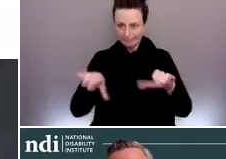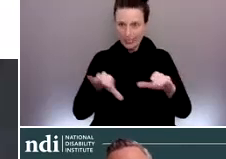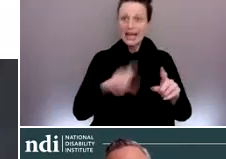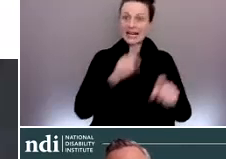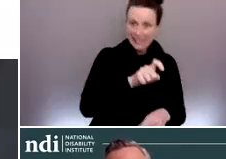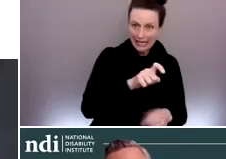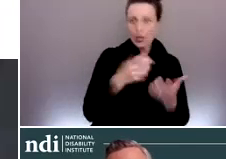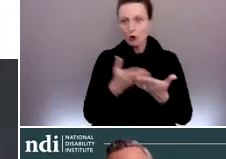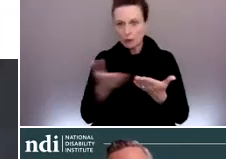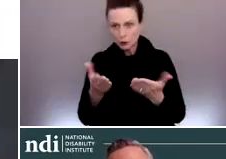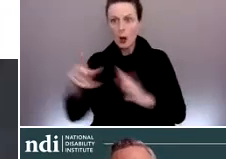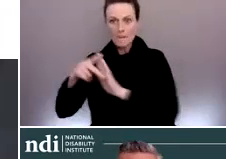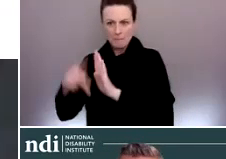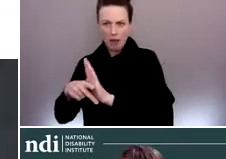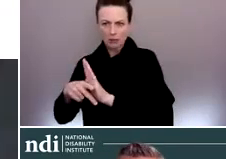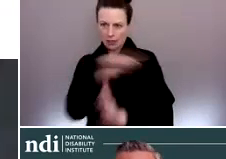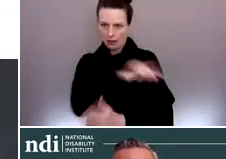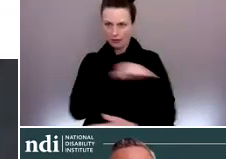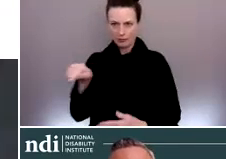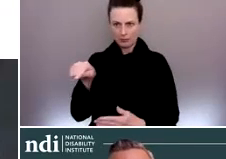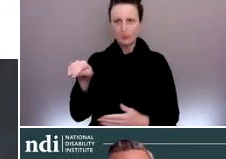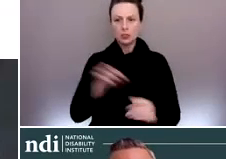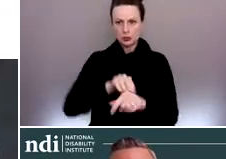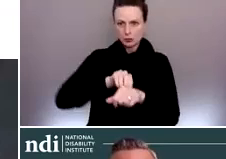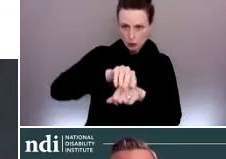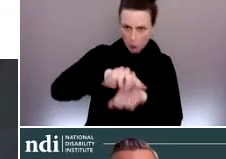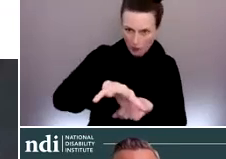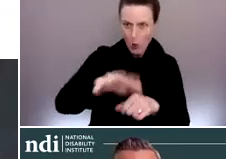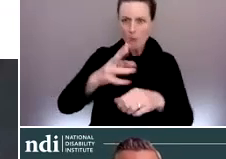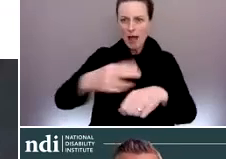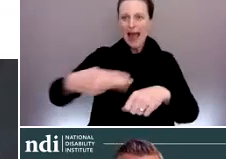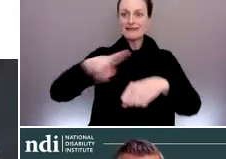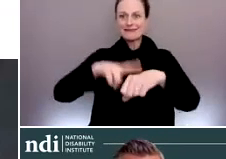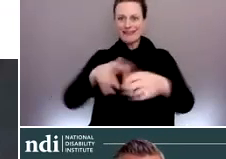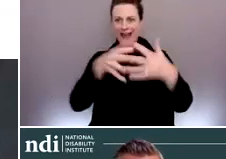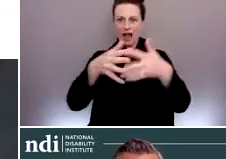and policy considerations to inform a national policy agenda.